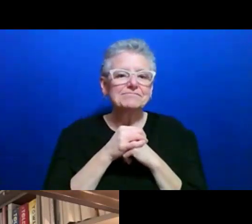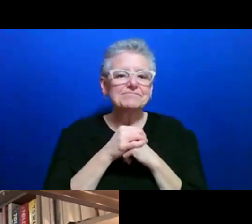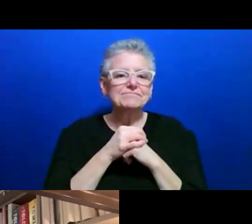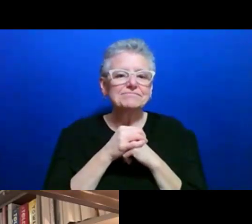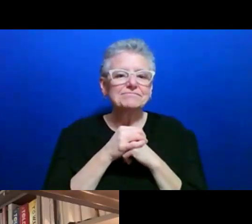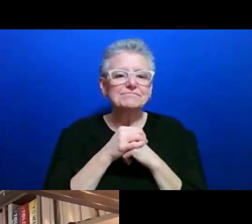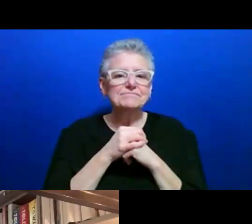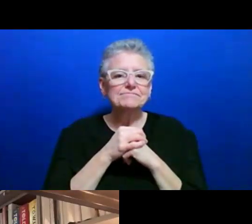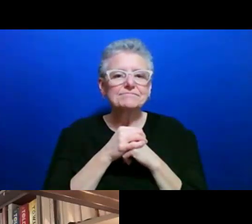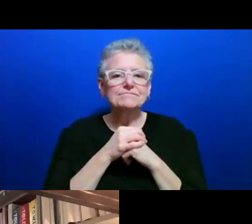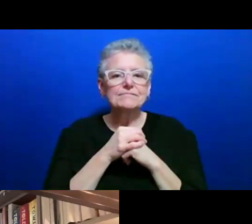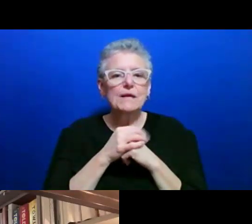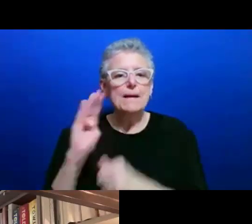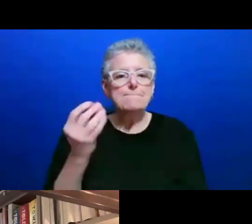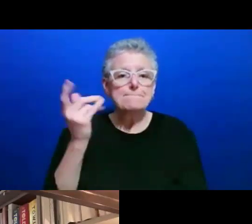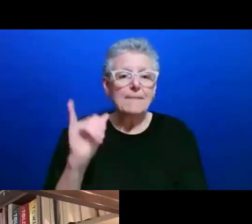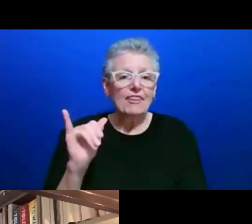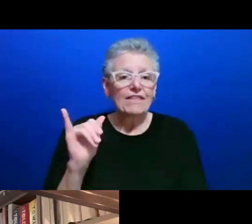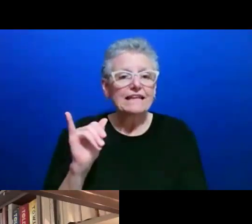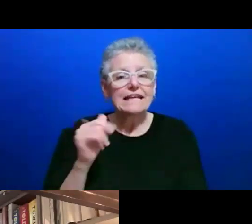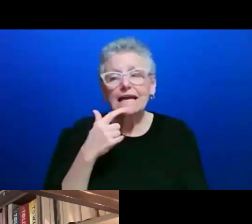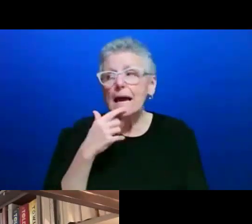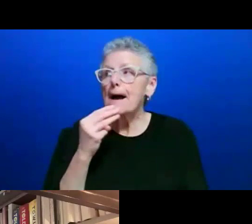BETHANY BLINSTRUB >> This is Bethany. So the class I took